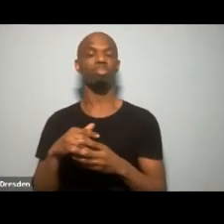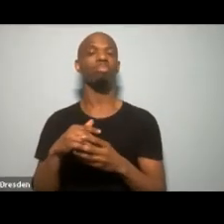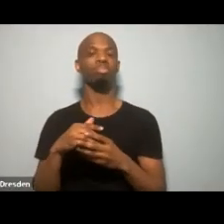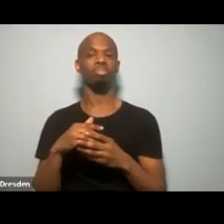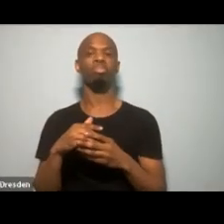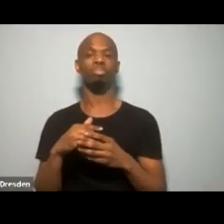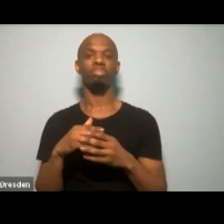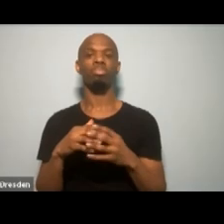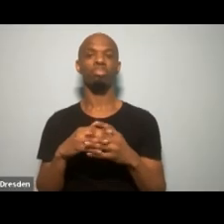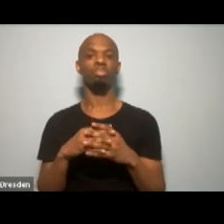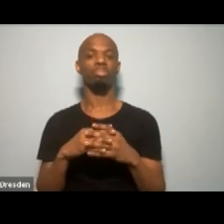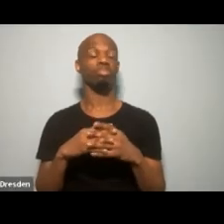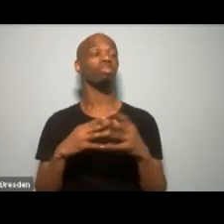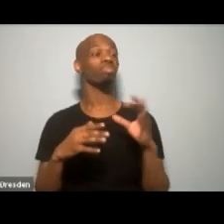I want to thank Cynthia for